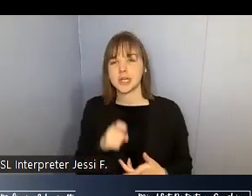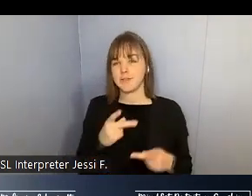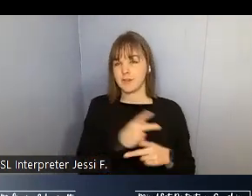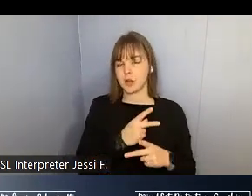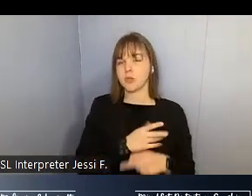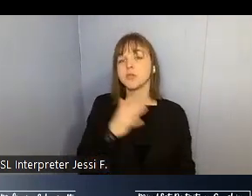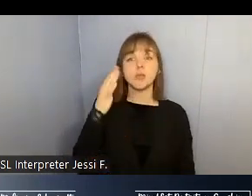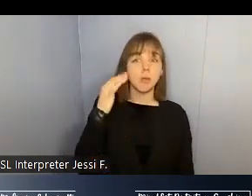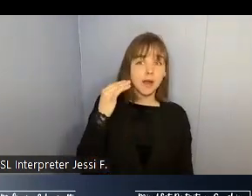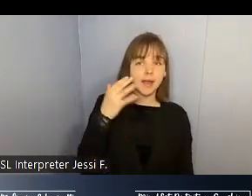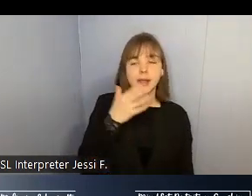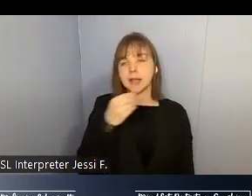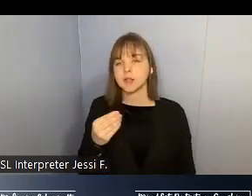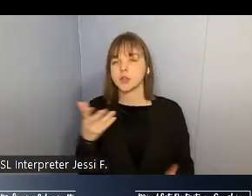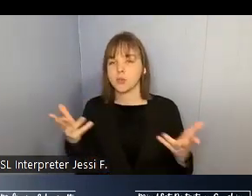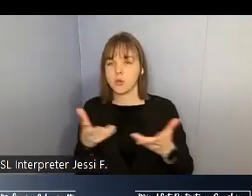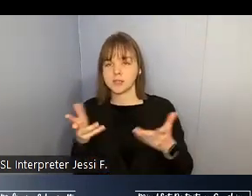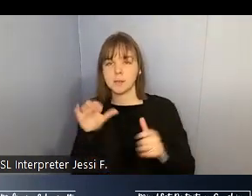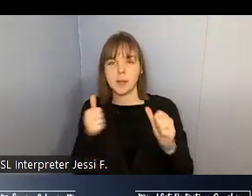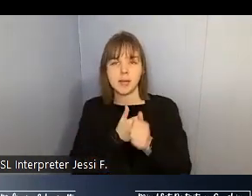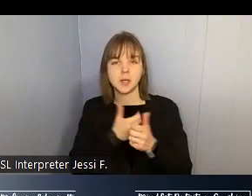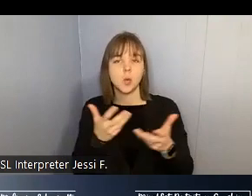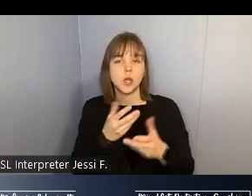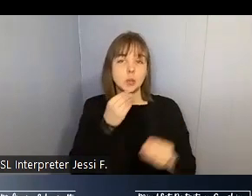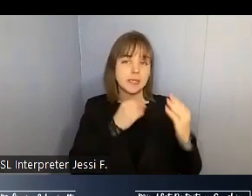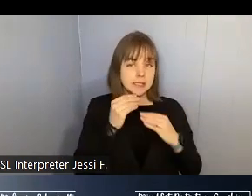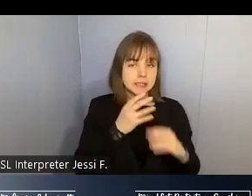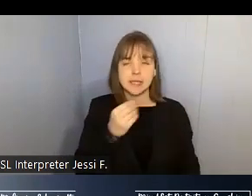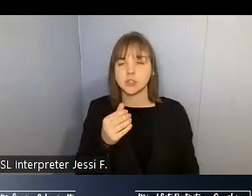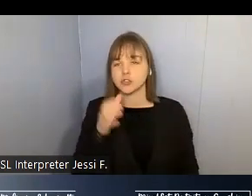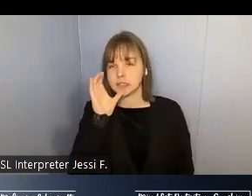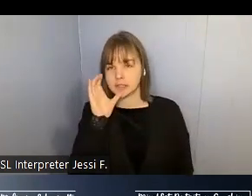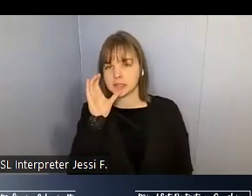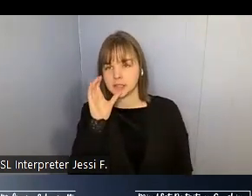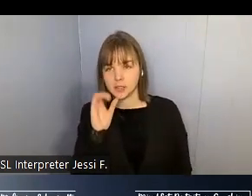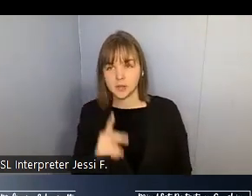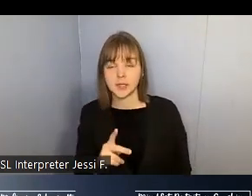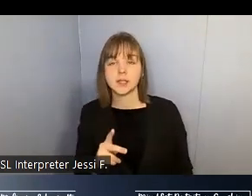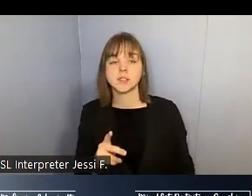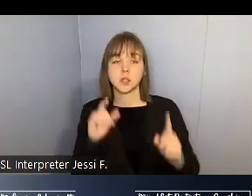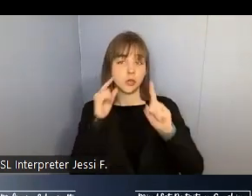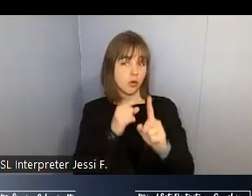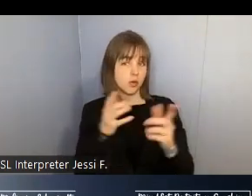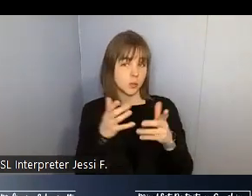so that you can make better decisions and use the data to move forward and make progress. So the goal of this is to see visually